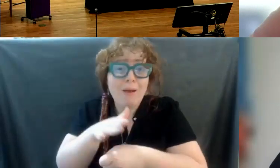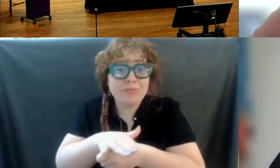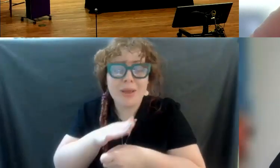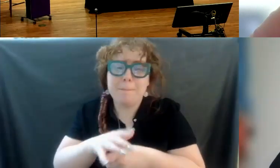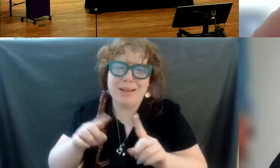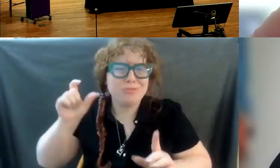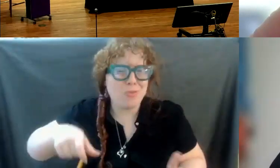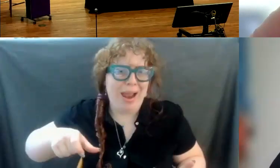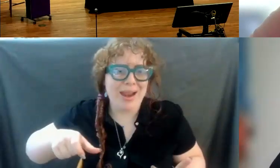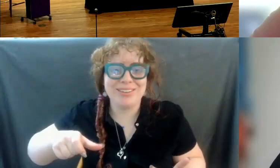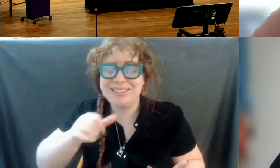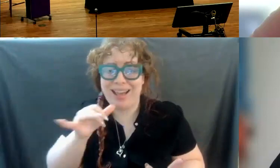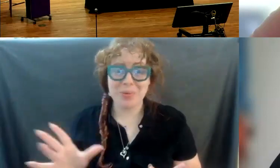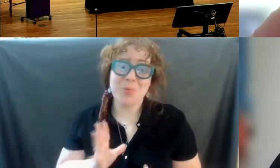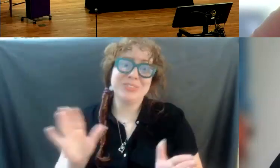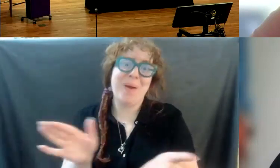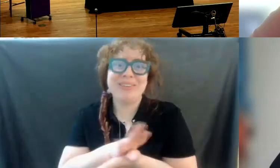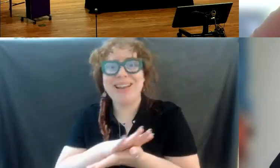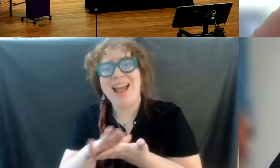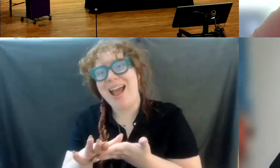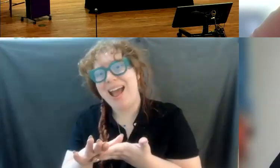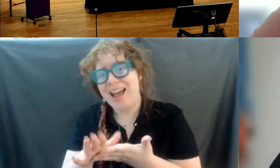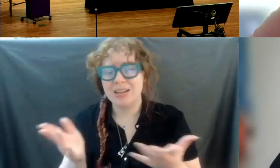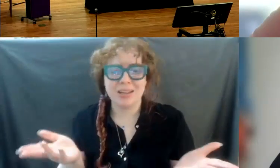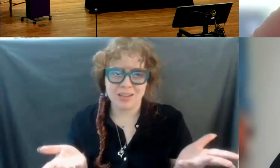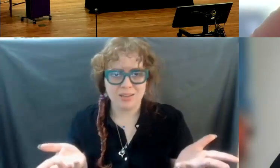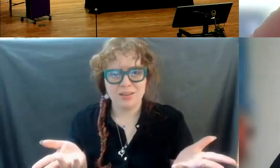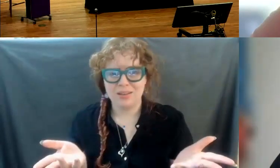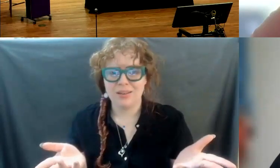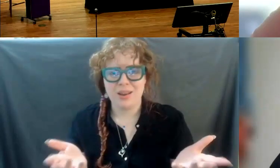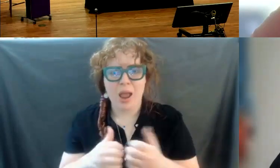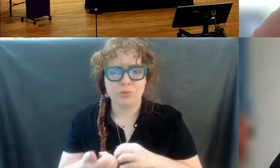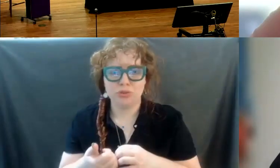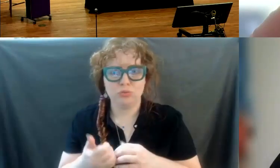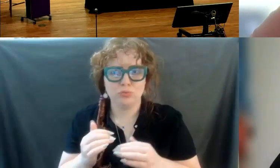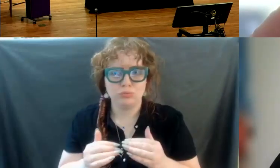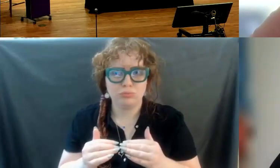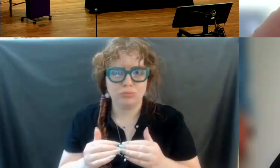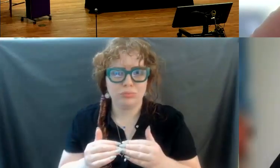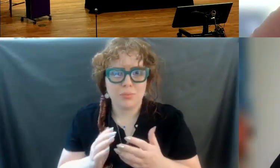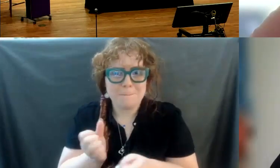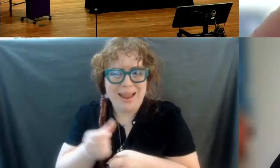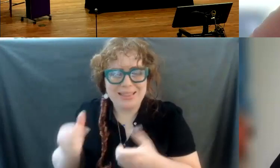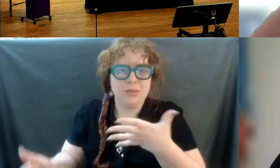not a luxury, and thinking about what things can be moved around to prioritize this, to make sure that people can be included. And then